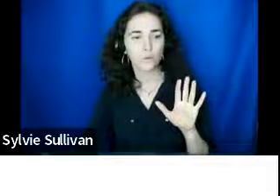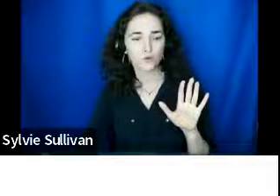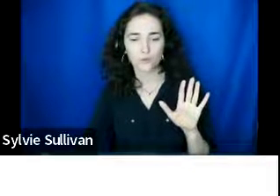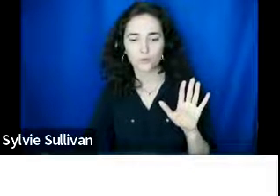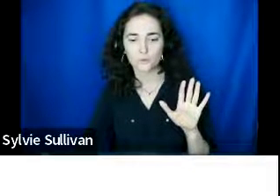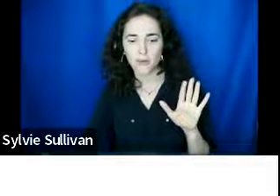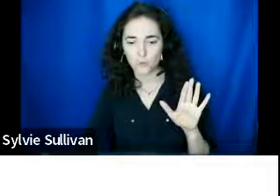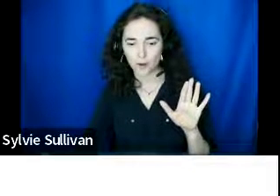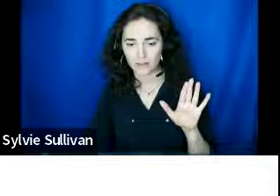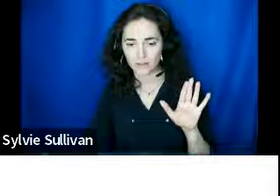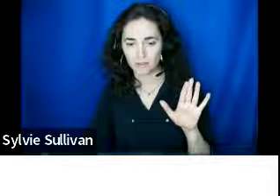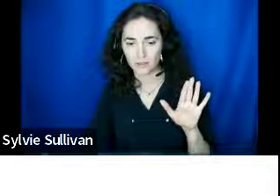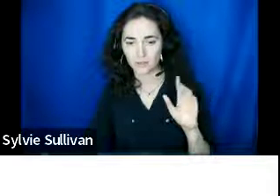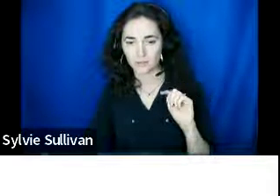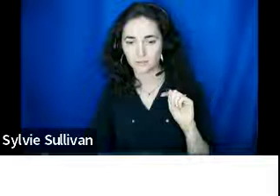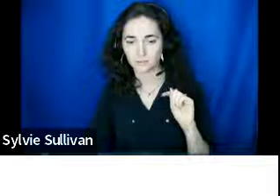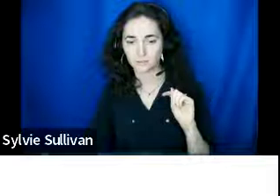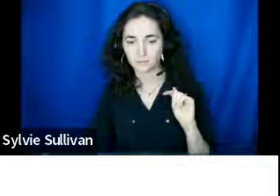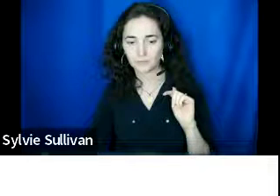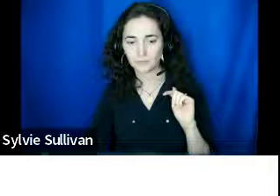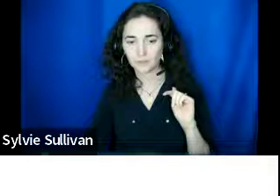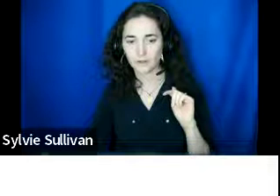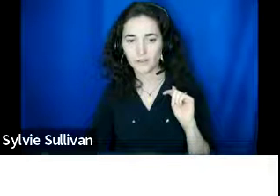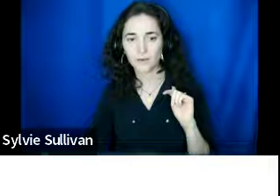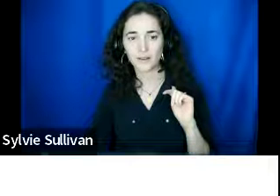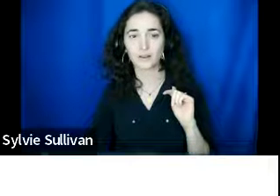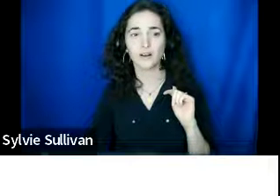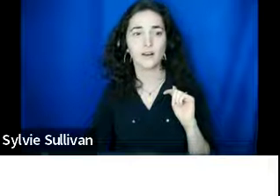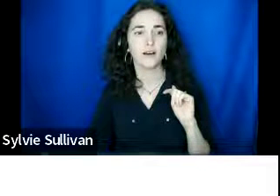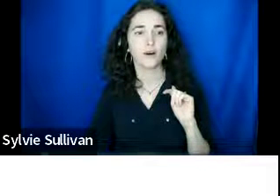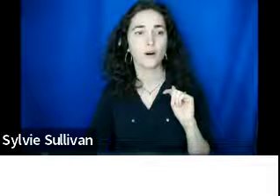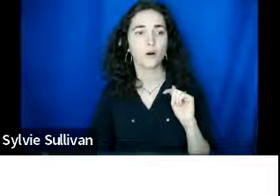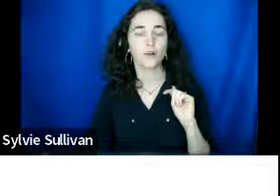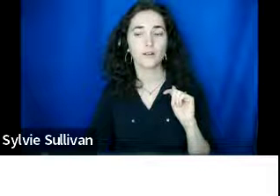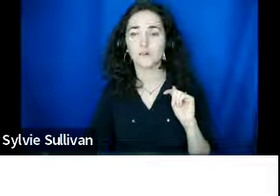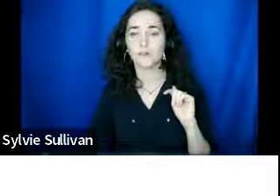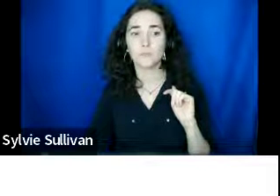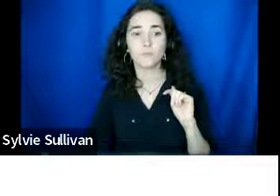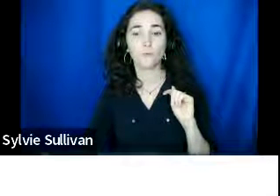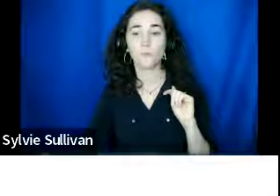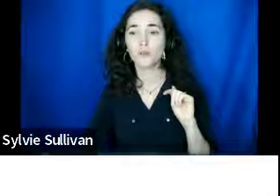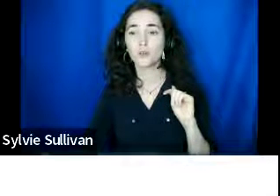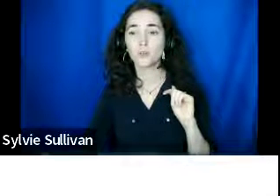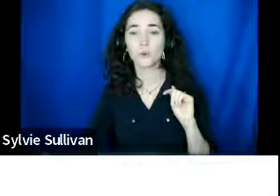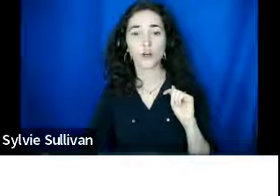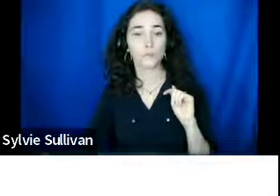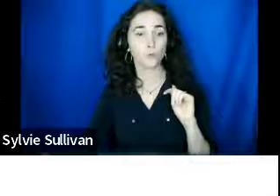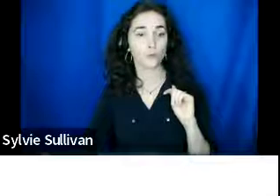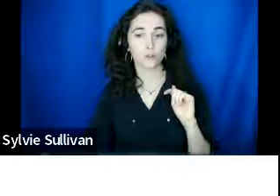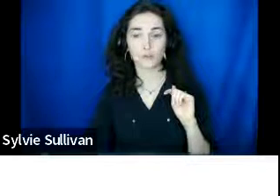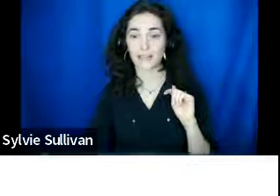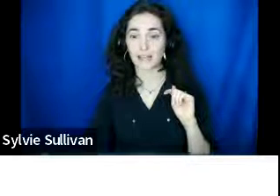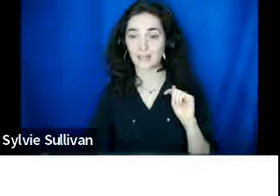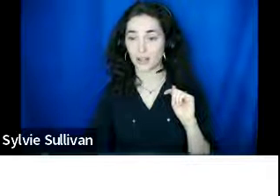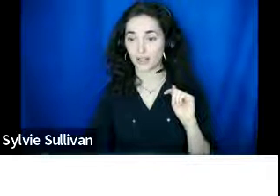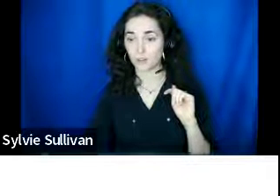These are not words for you to memorize, but this right here are the 100 most common words use in the English language.